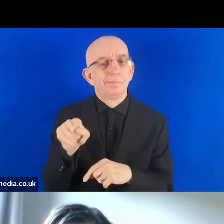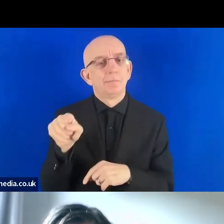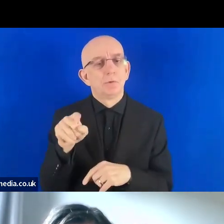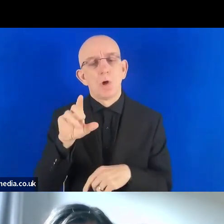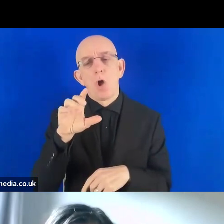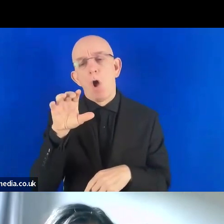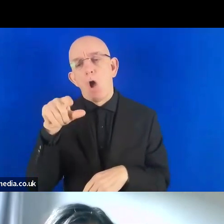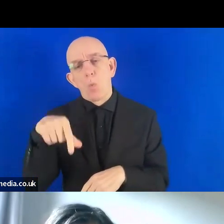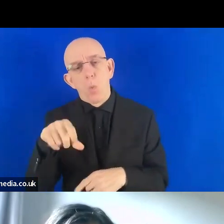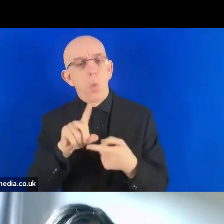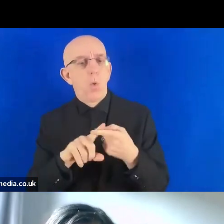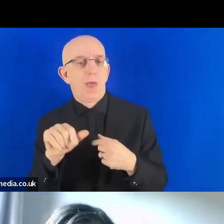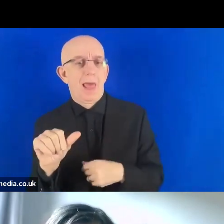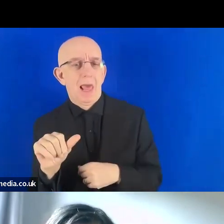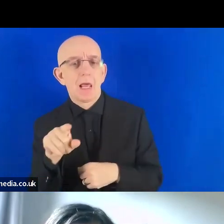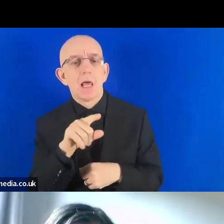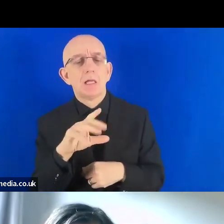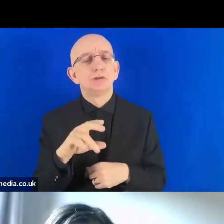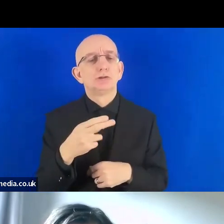Because the chat is quite difficult to monitor.